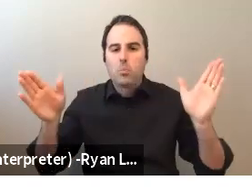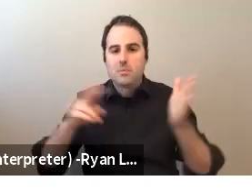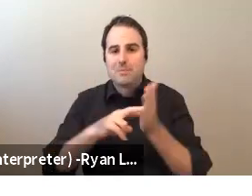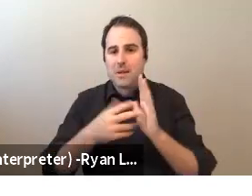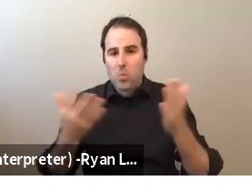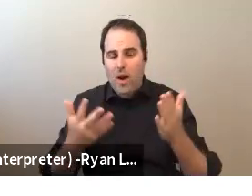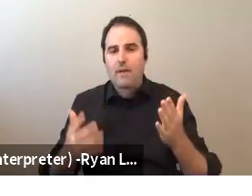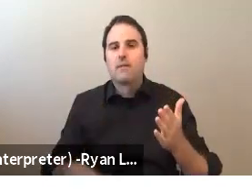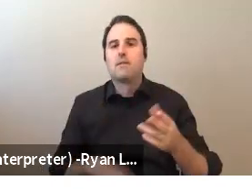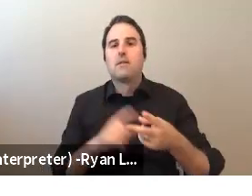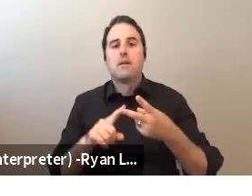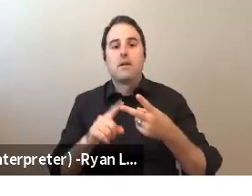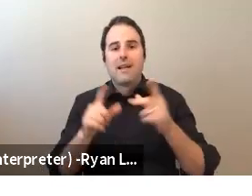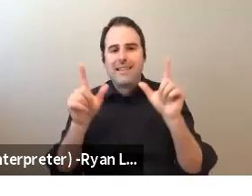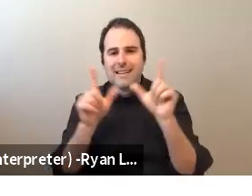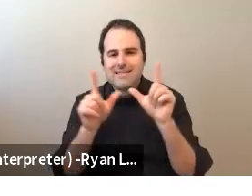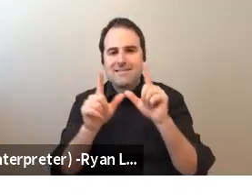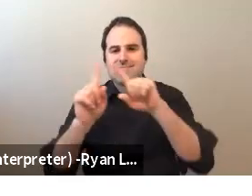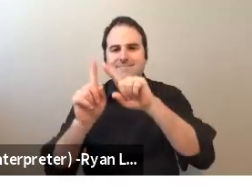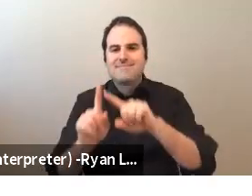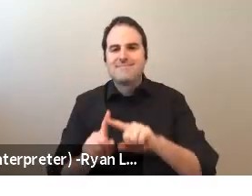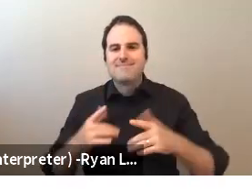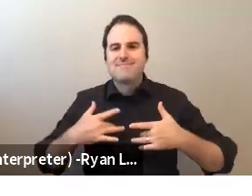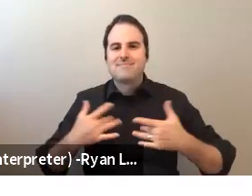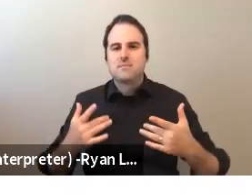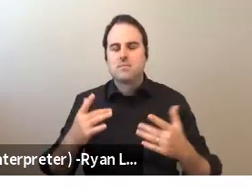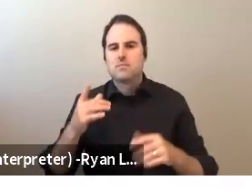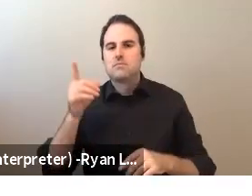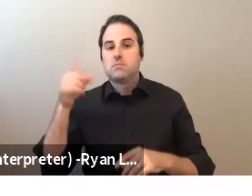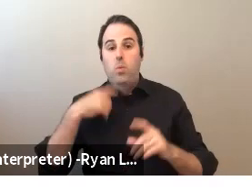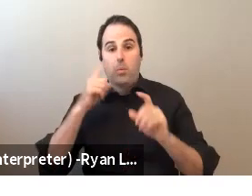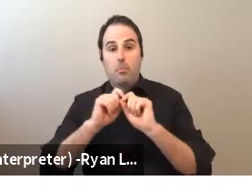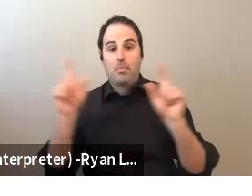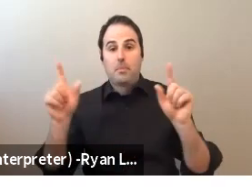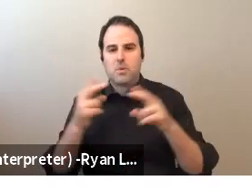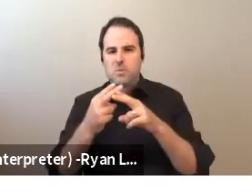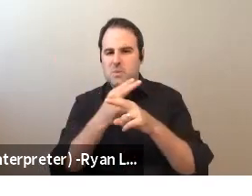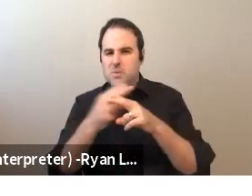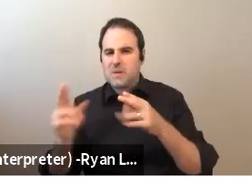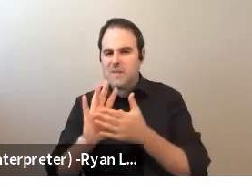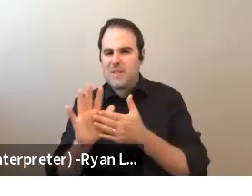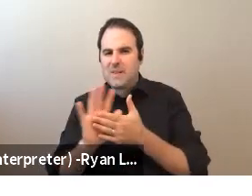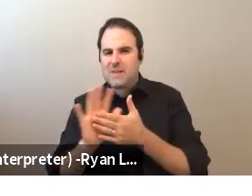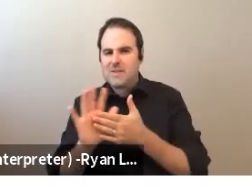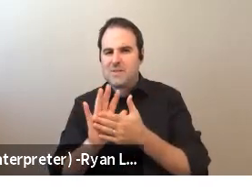Sally Potter: I have a short video when I say short, I believe it's about six minutes.